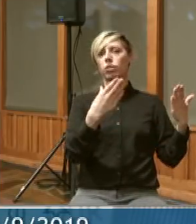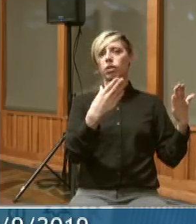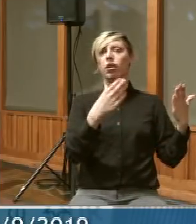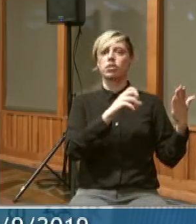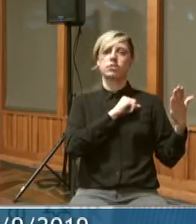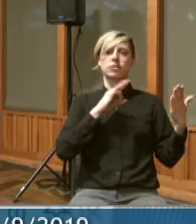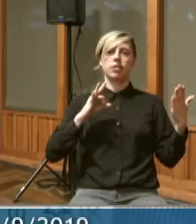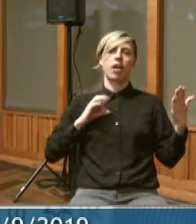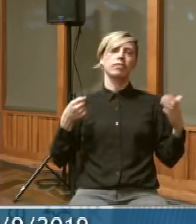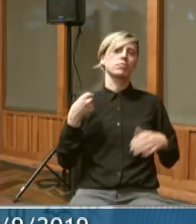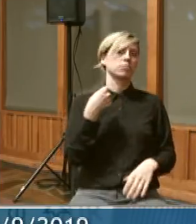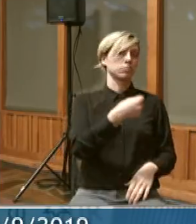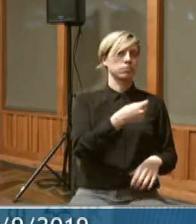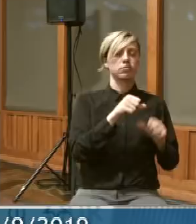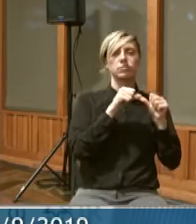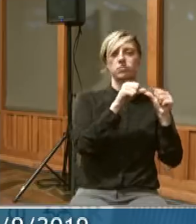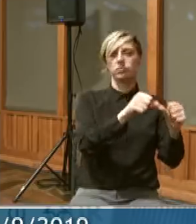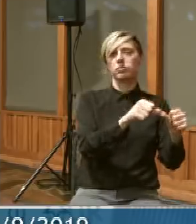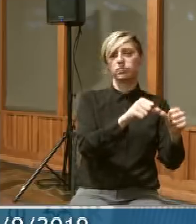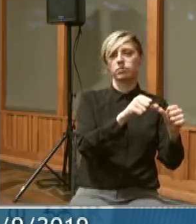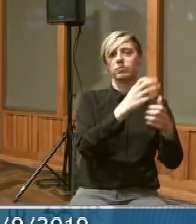RECREATION BUDGET WHILE KEEPING THE PLACES THE COMMUNITY DEPENDS